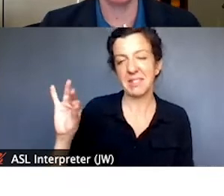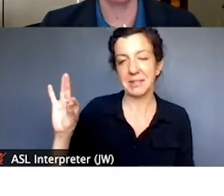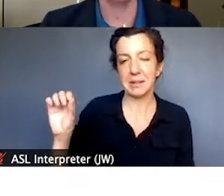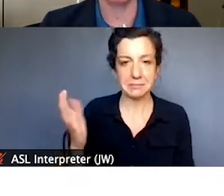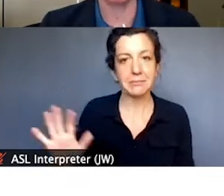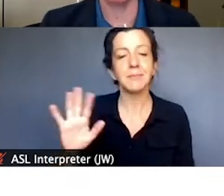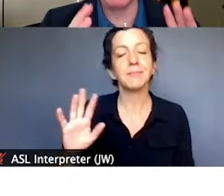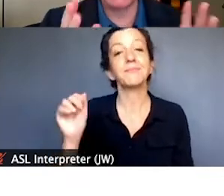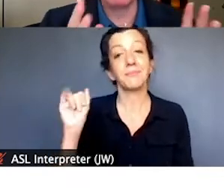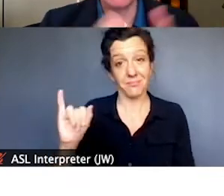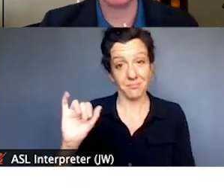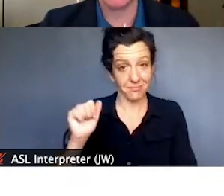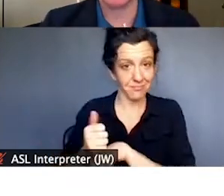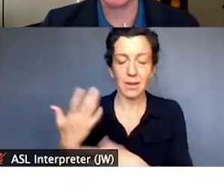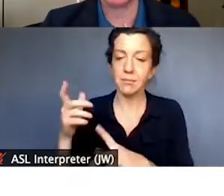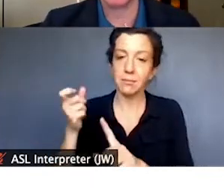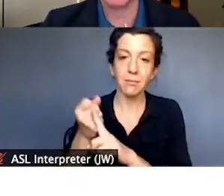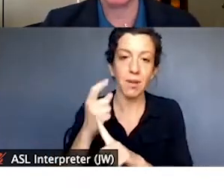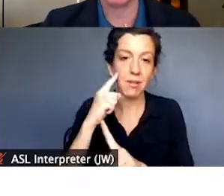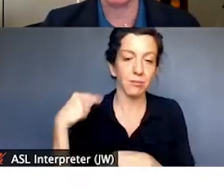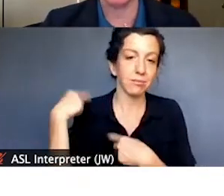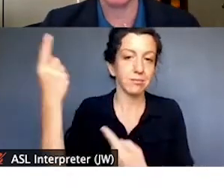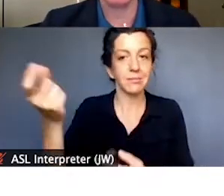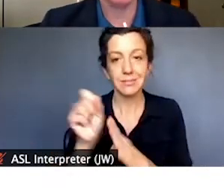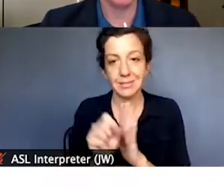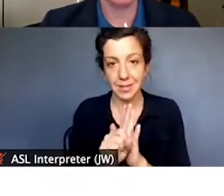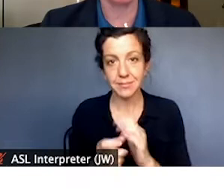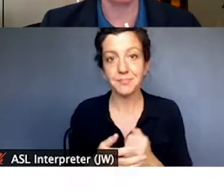with the market but keeping the Prop 13 protections for homes.